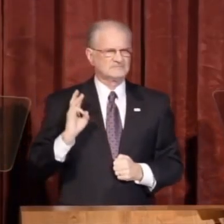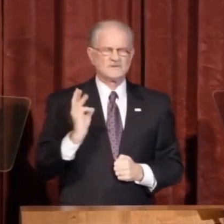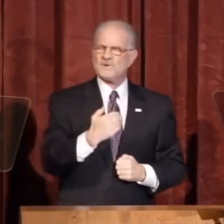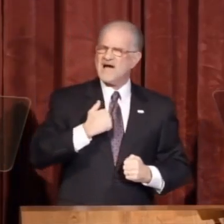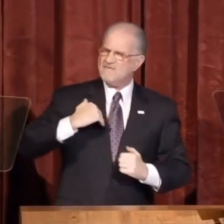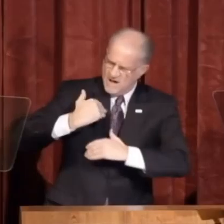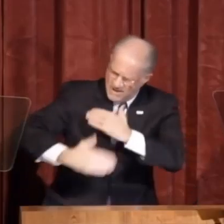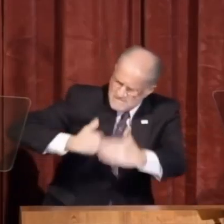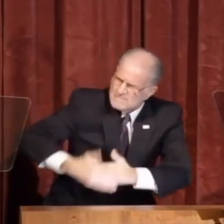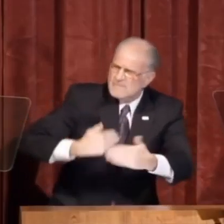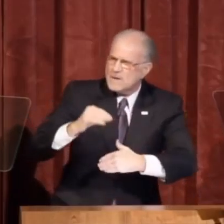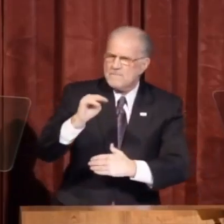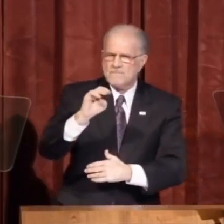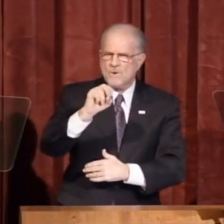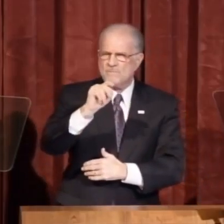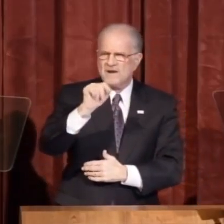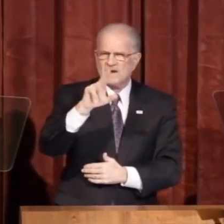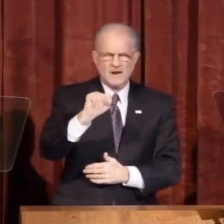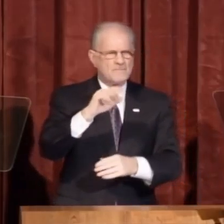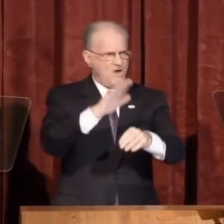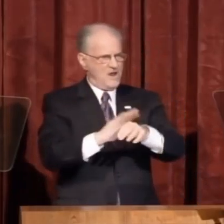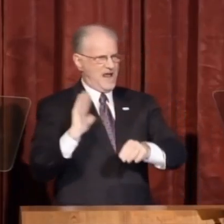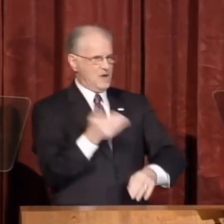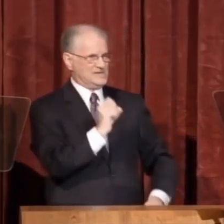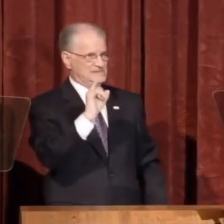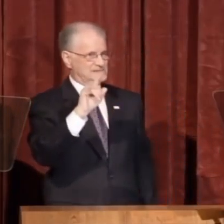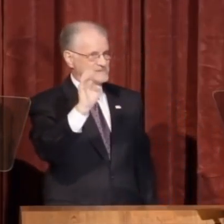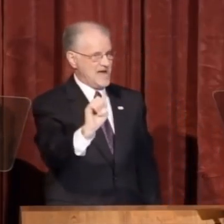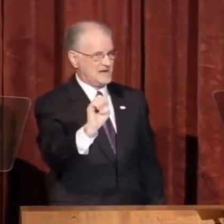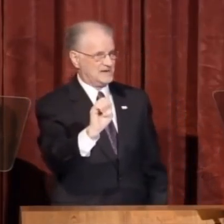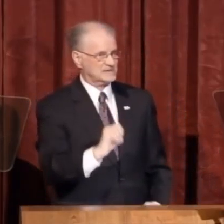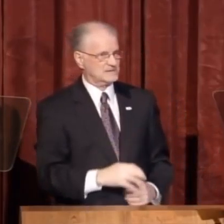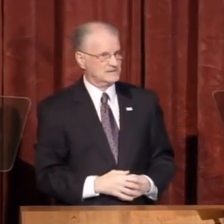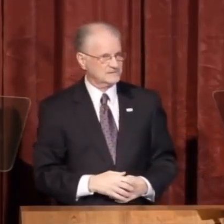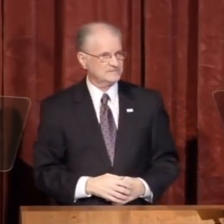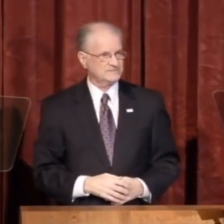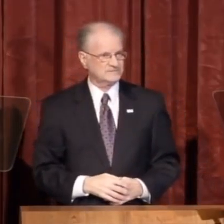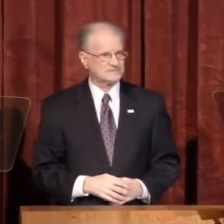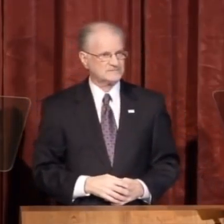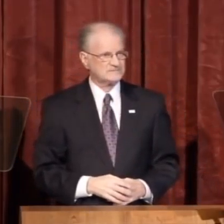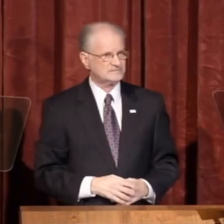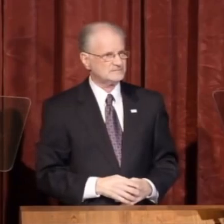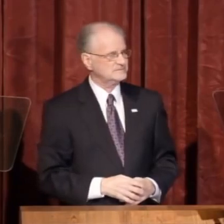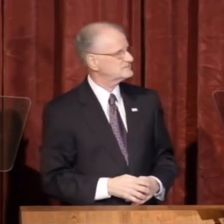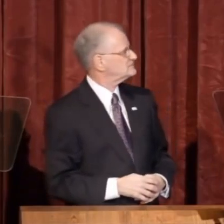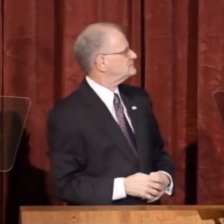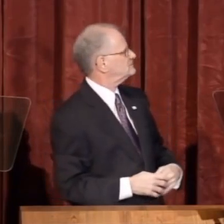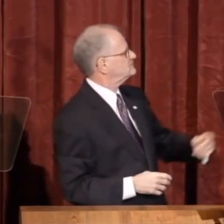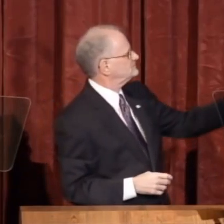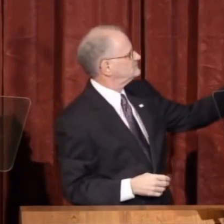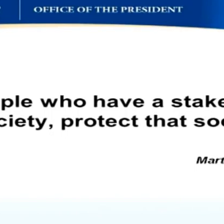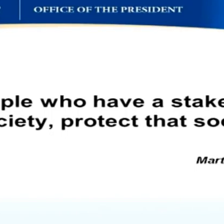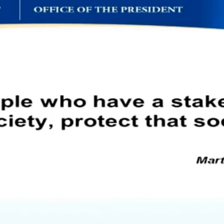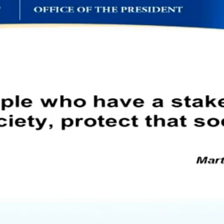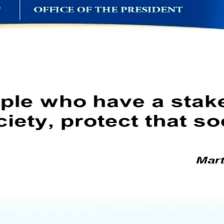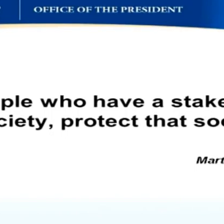We will now solicit input from all segments of the campus